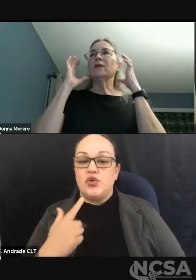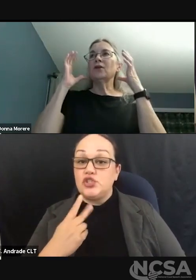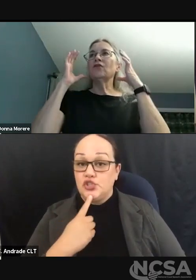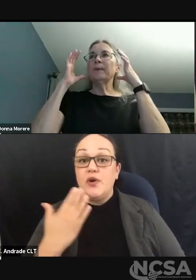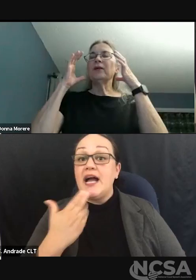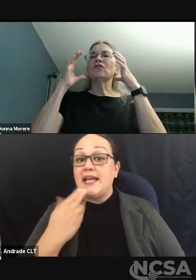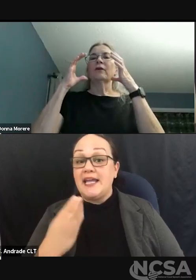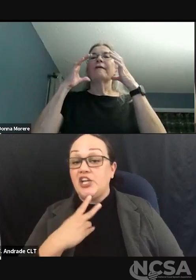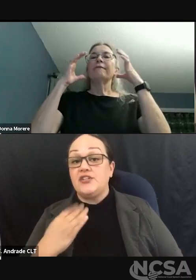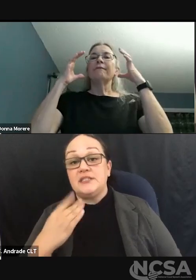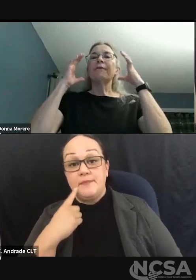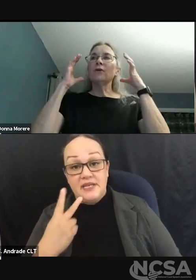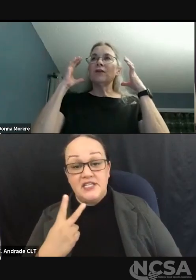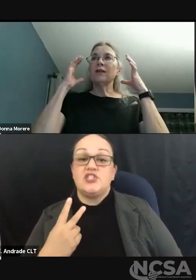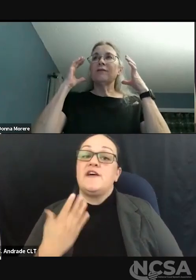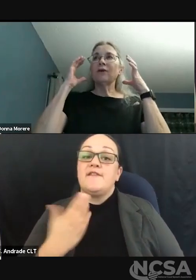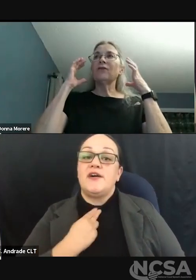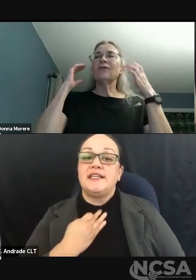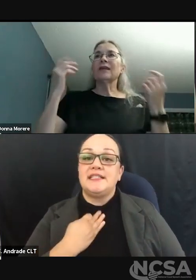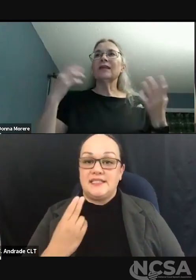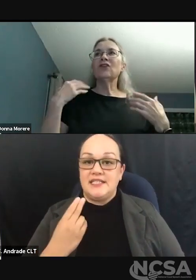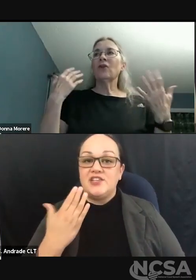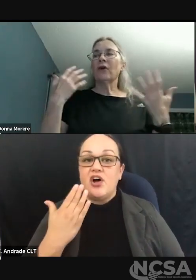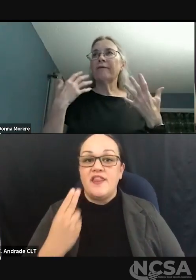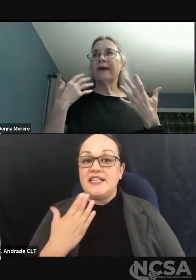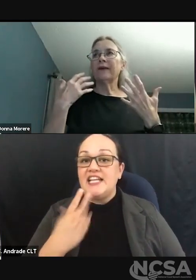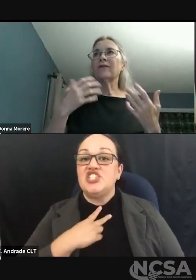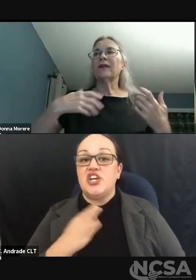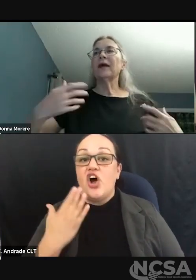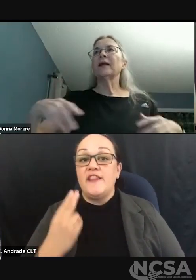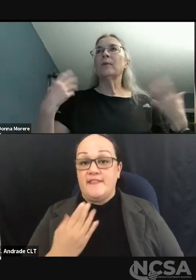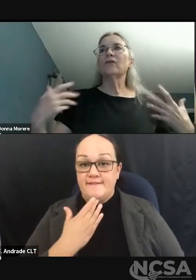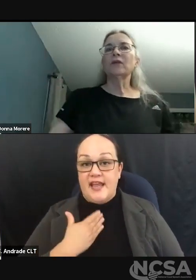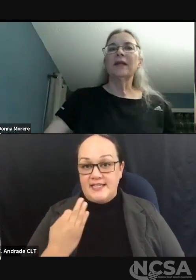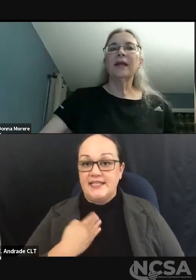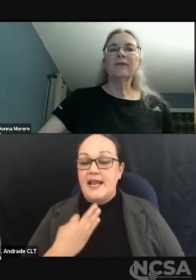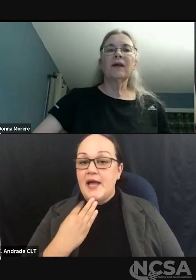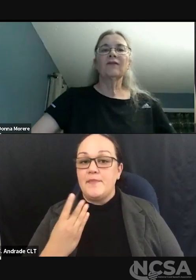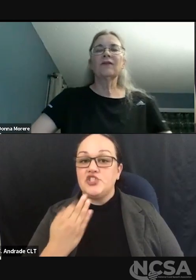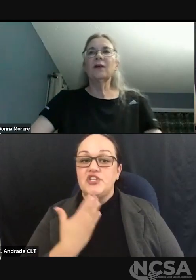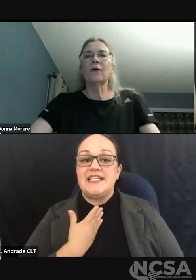Cued Speech focuses the attention on the face and helps to enhance that skill.